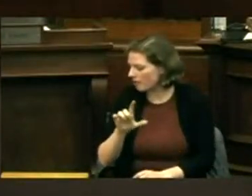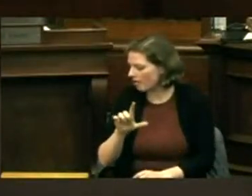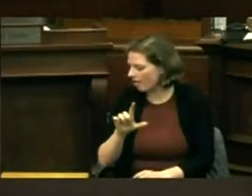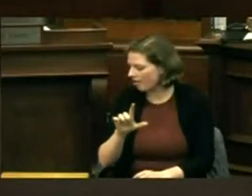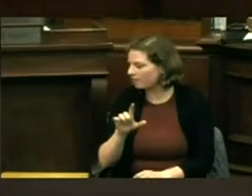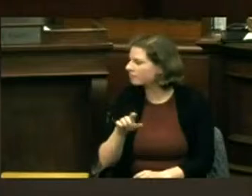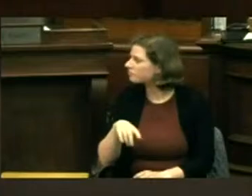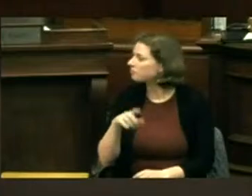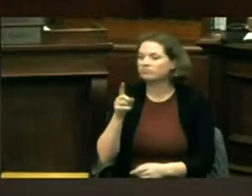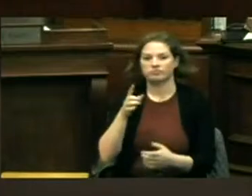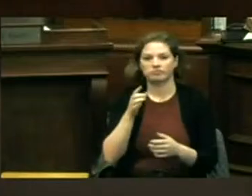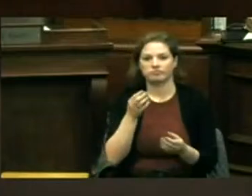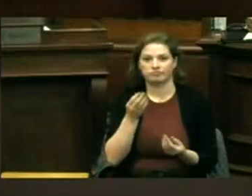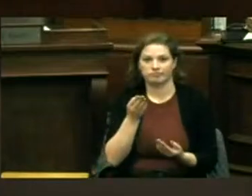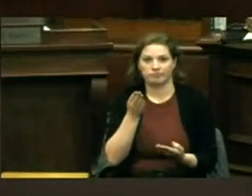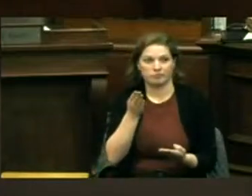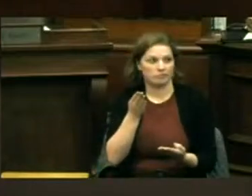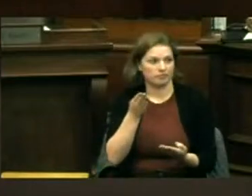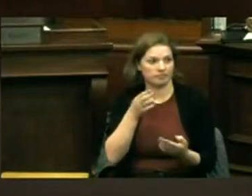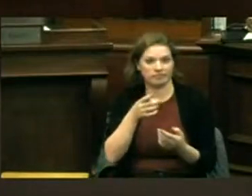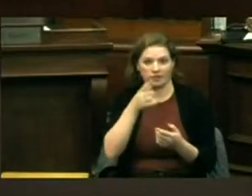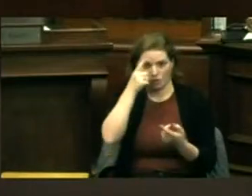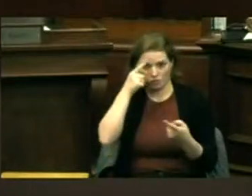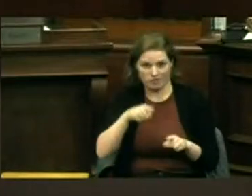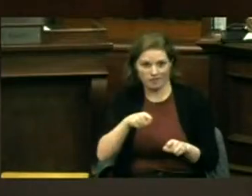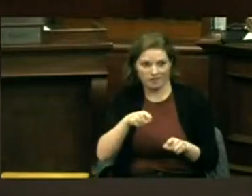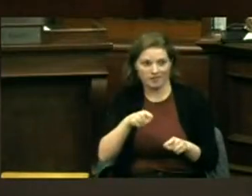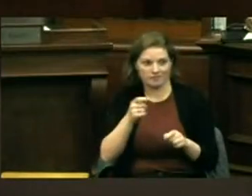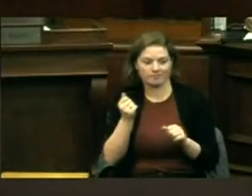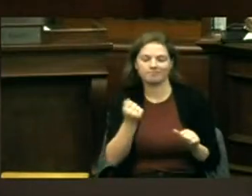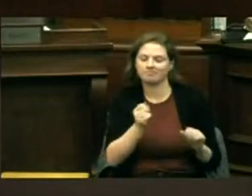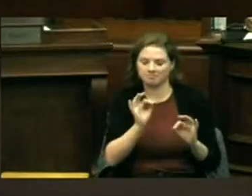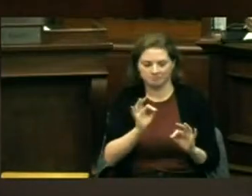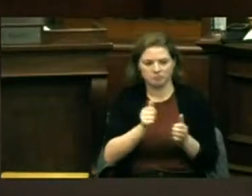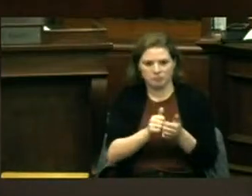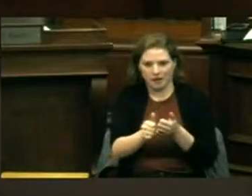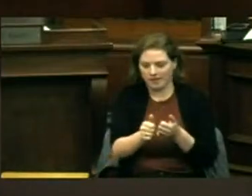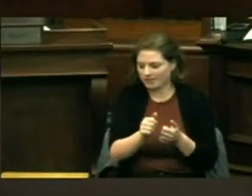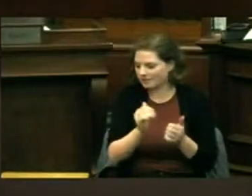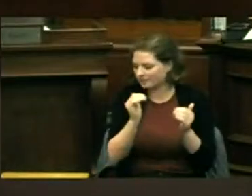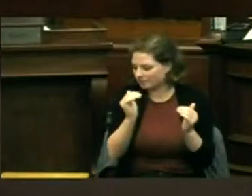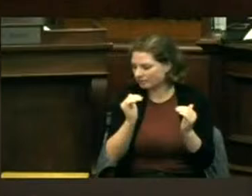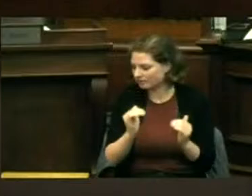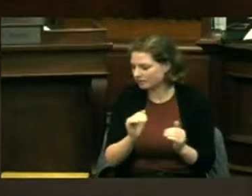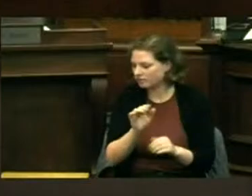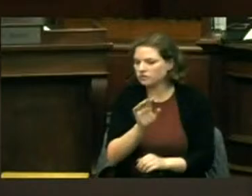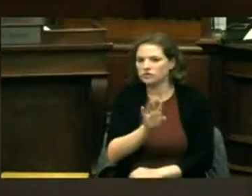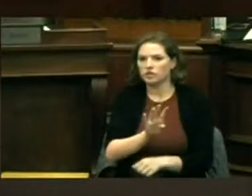project. Unit replacement. Any questions, comments or concerns?